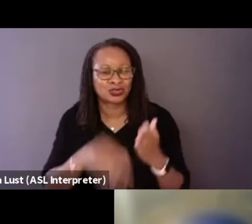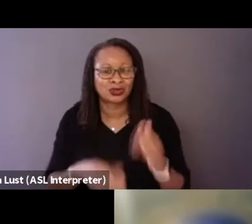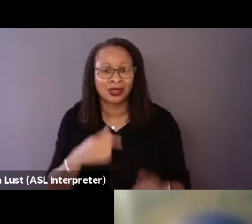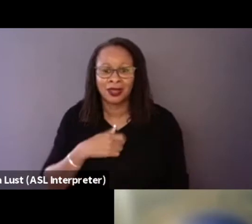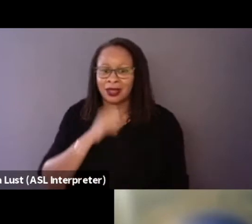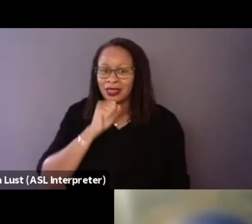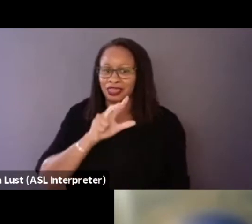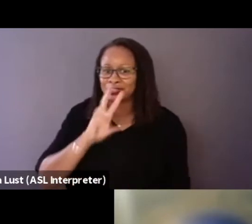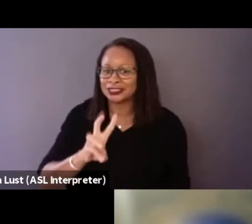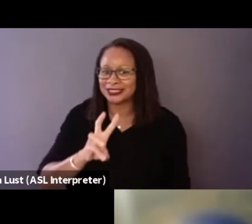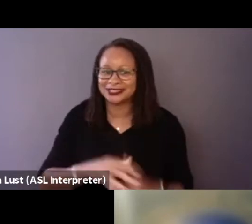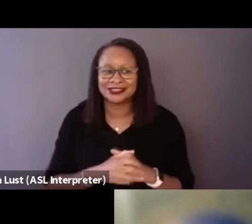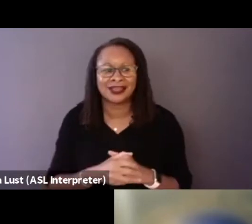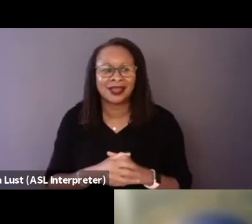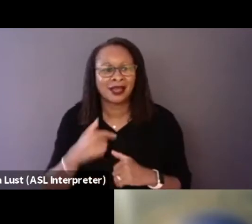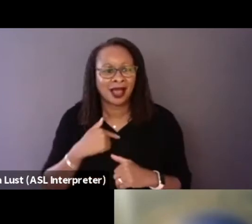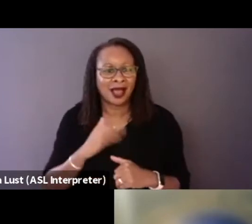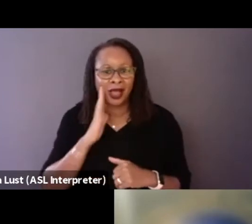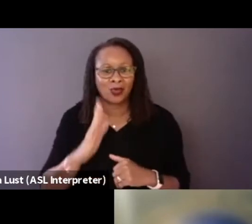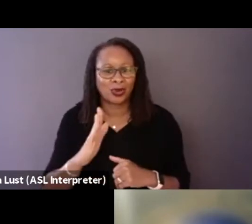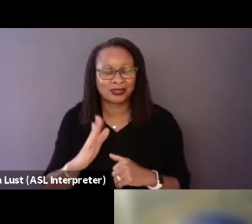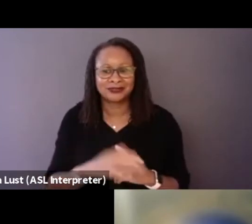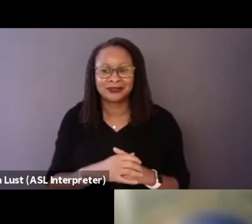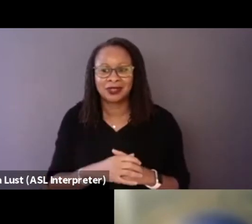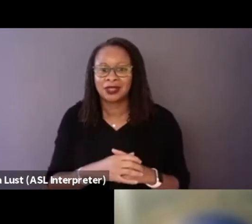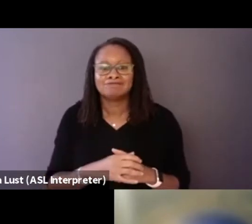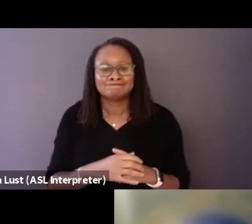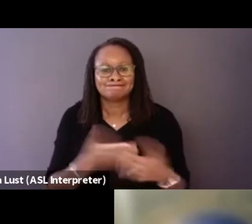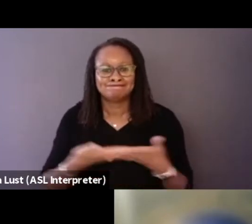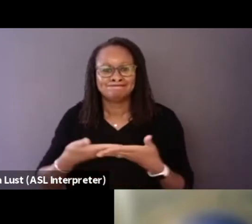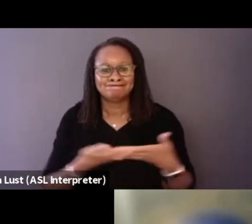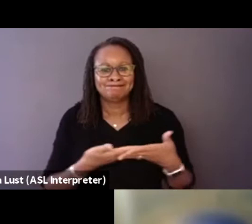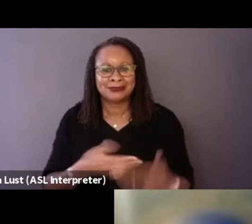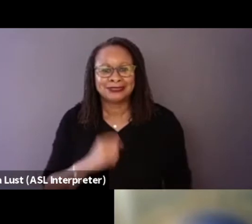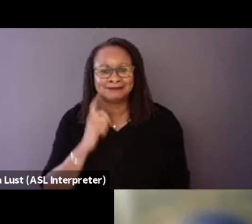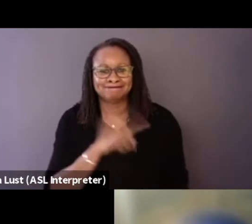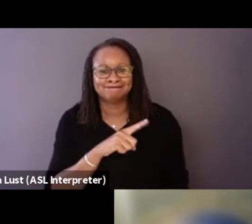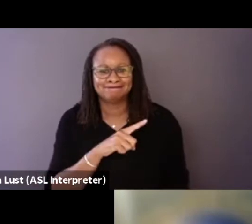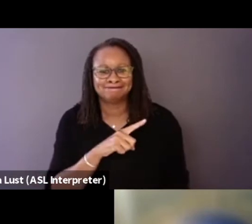I'm coming up on my 20 year anniversary [Peter] Baby. - in about two years. Thank you.